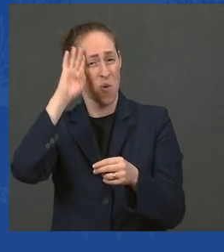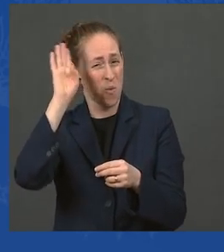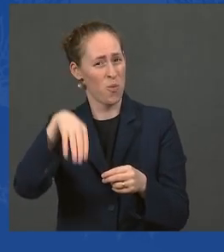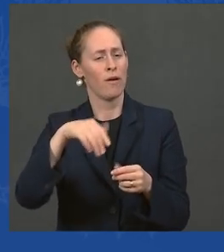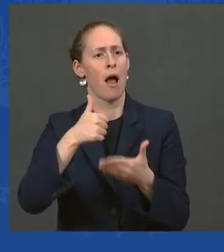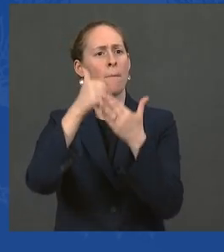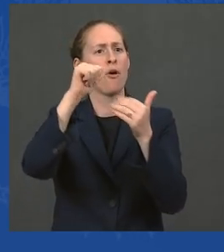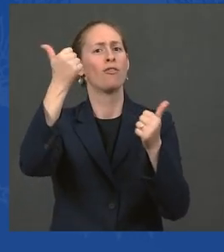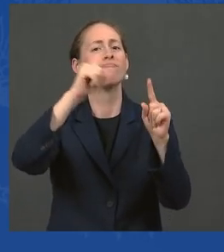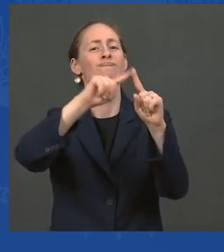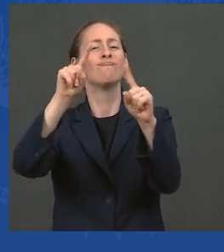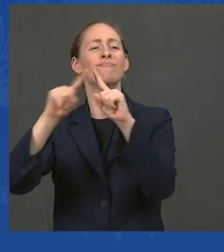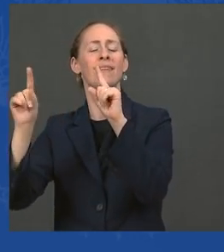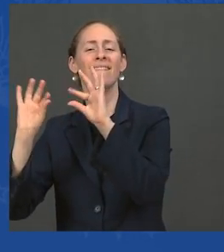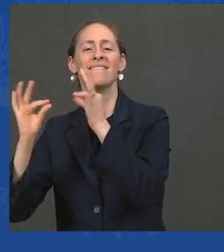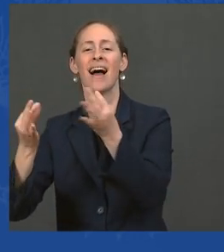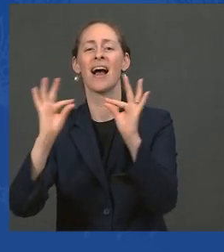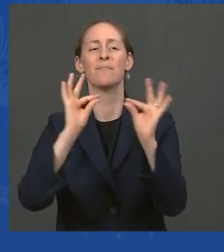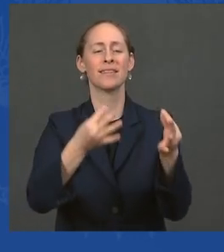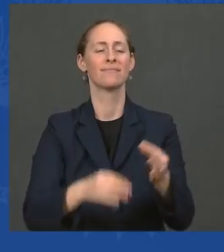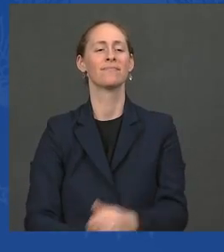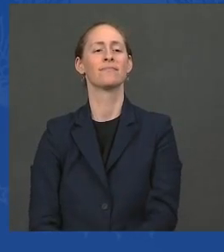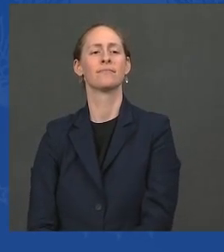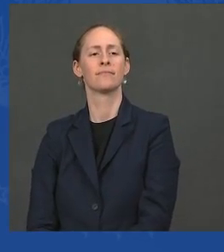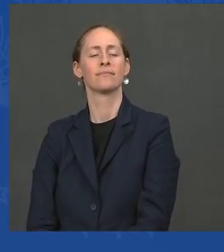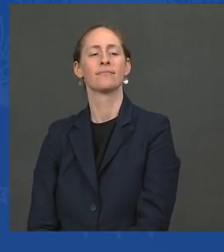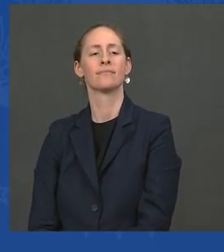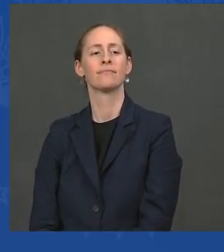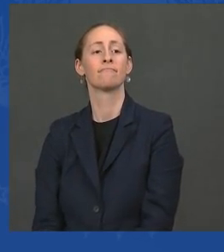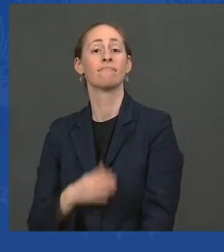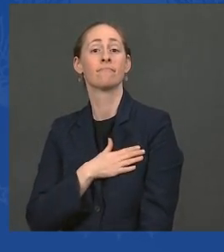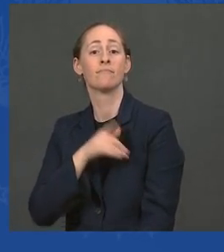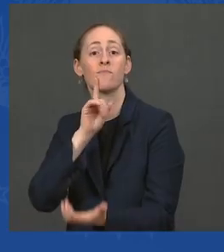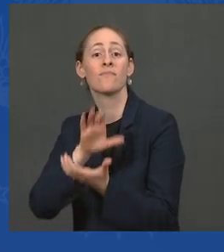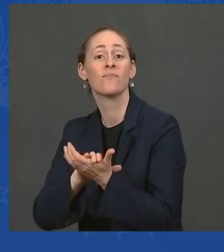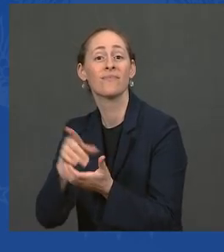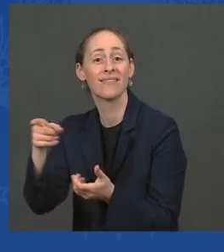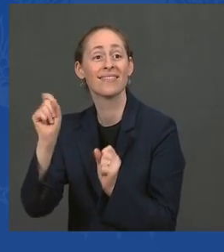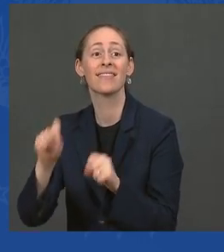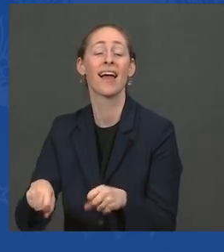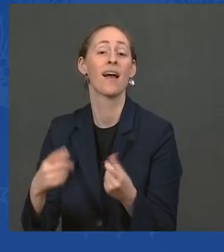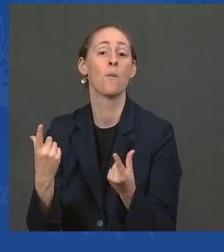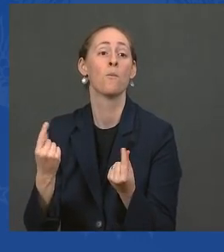will be able to pursue their passion for helping others and fill a role in health care